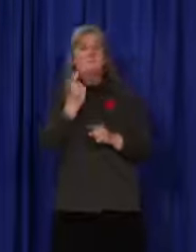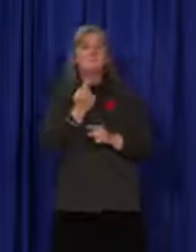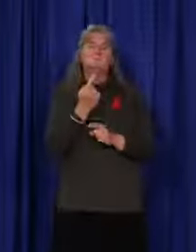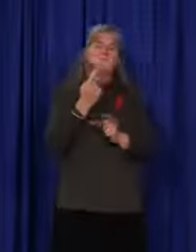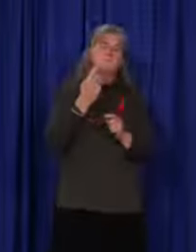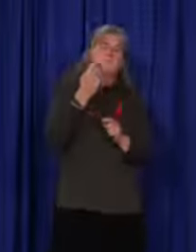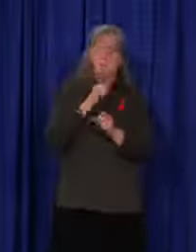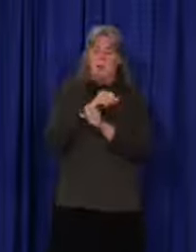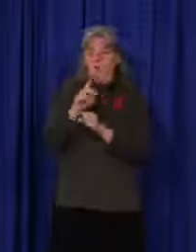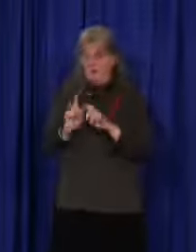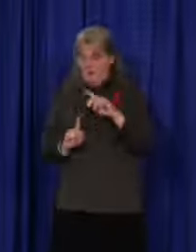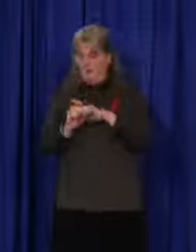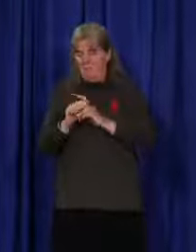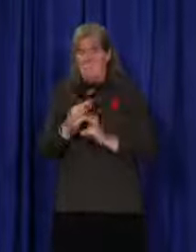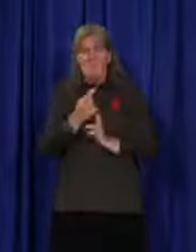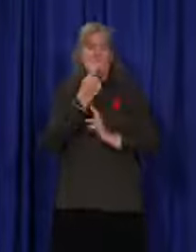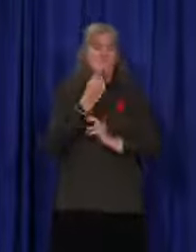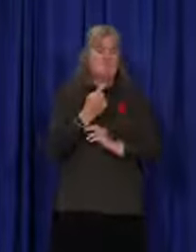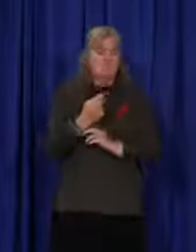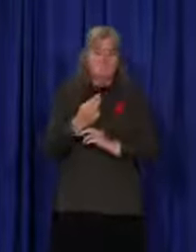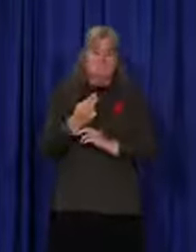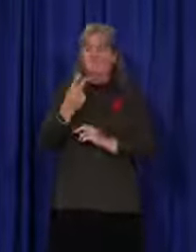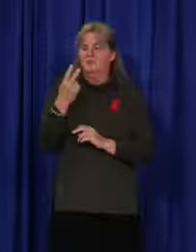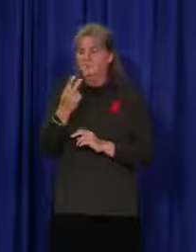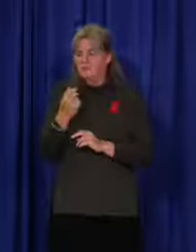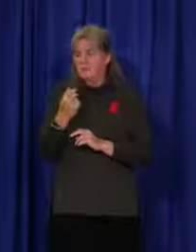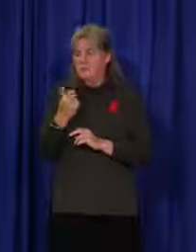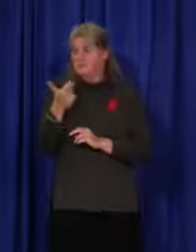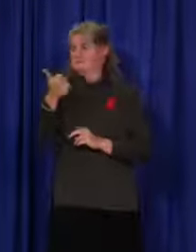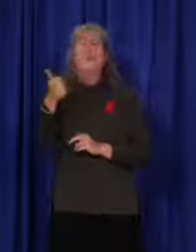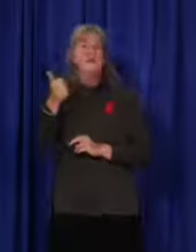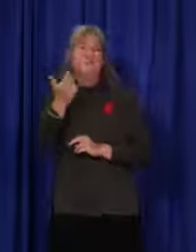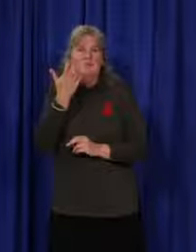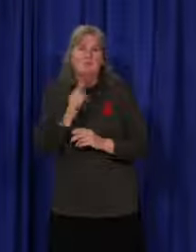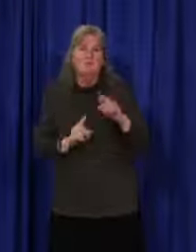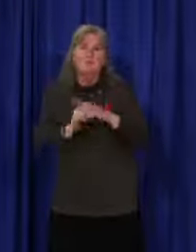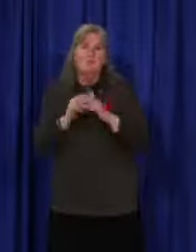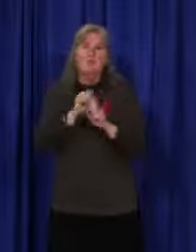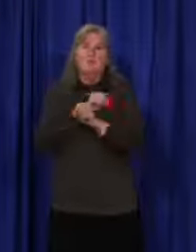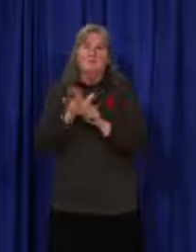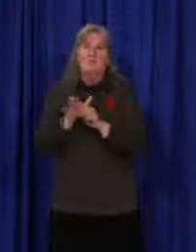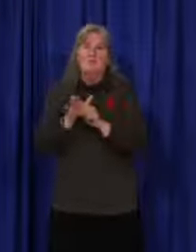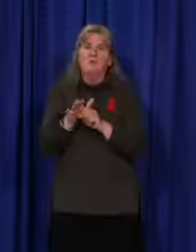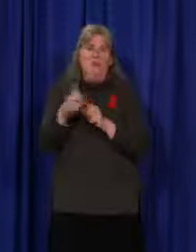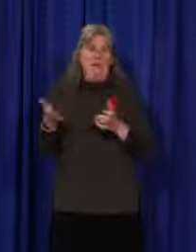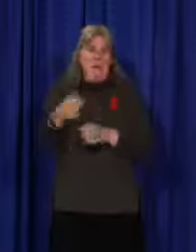protective measures, especially when associated with travel outside Yukon, which remains our